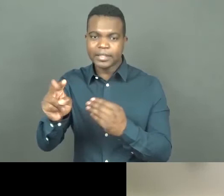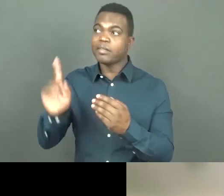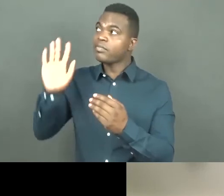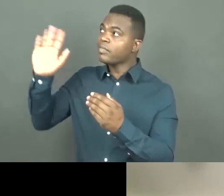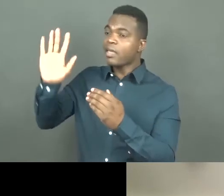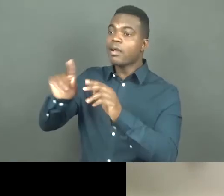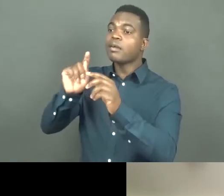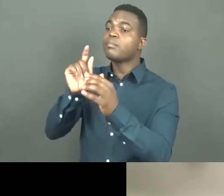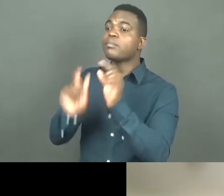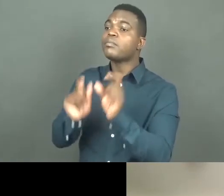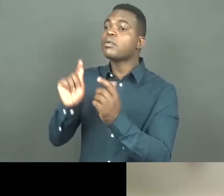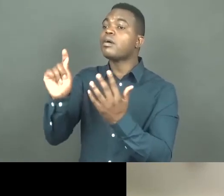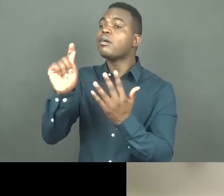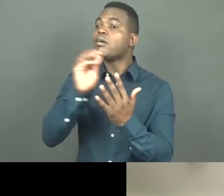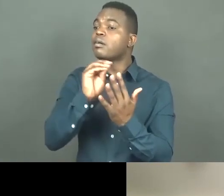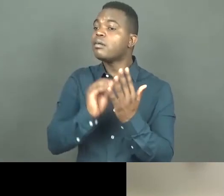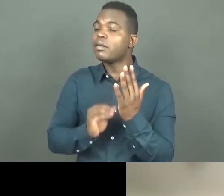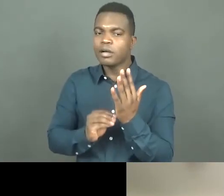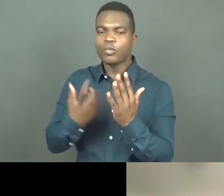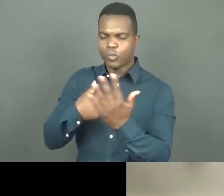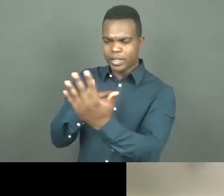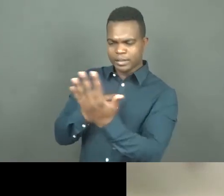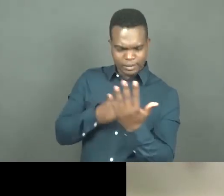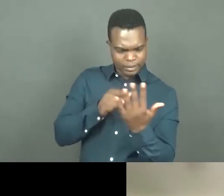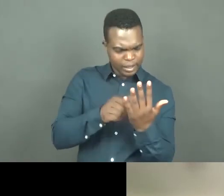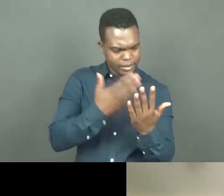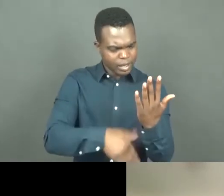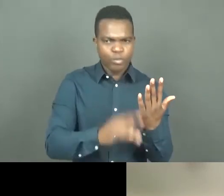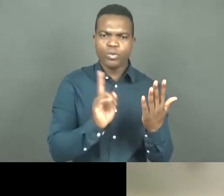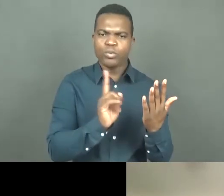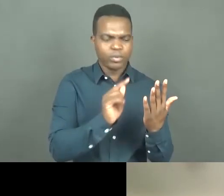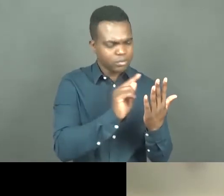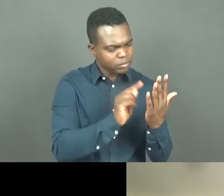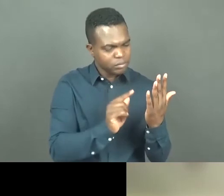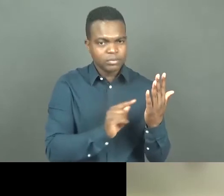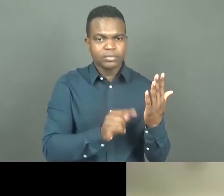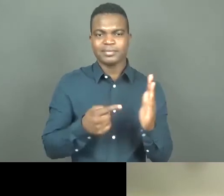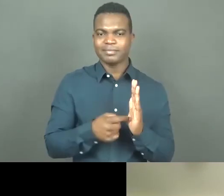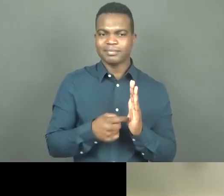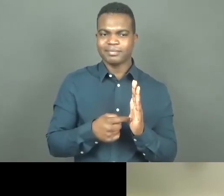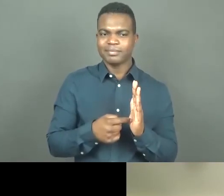specific report just on disability disaggregated across the sectors. So, you could pick up a